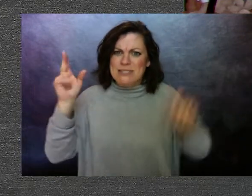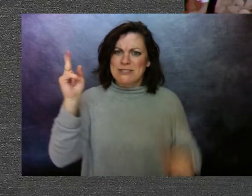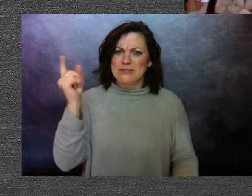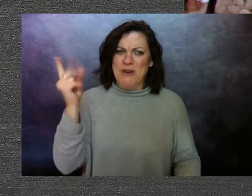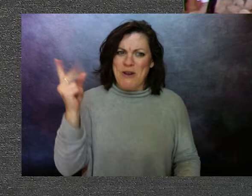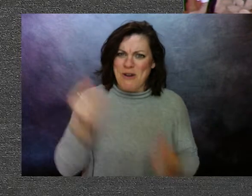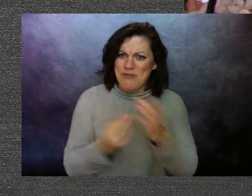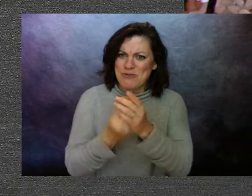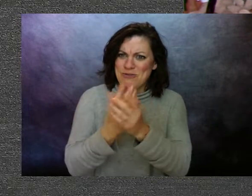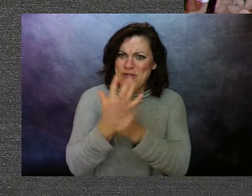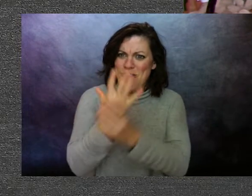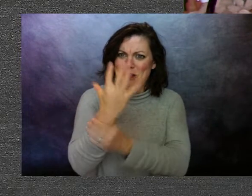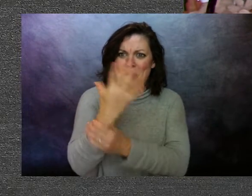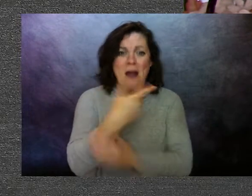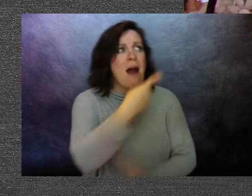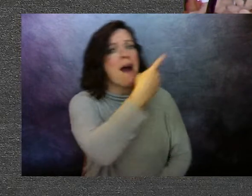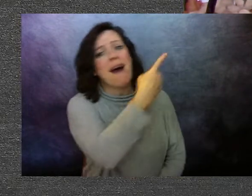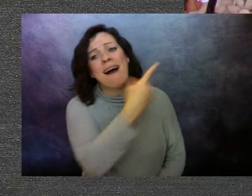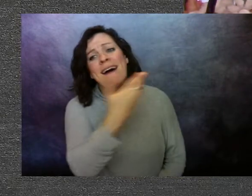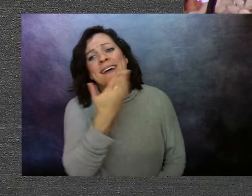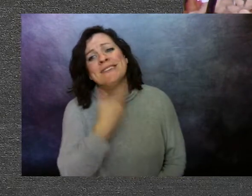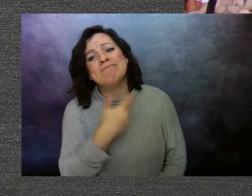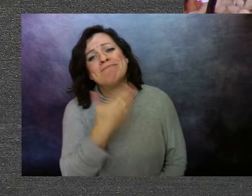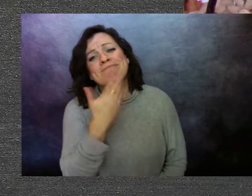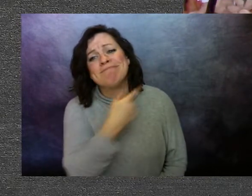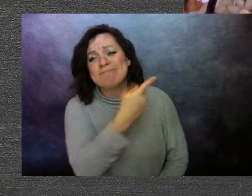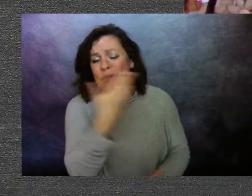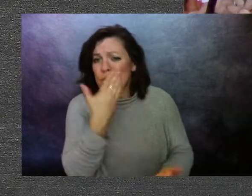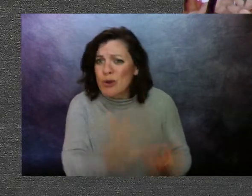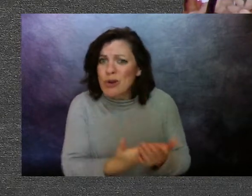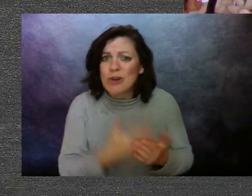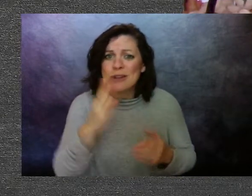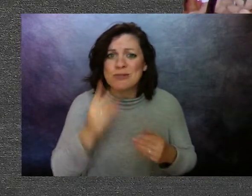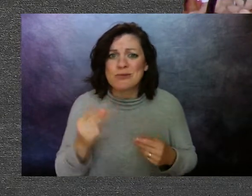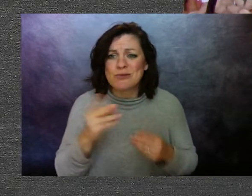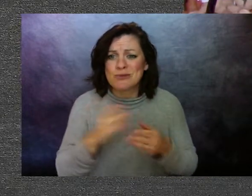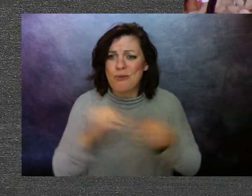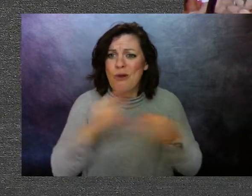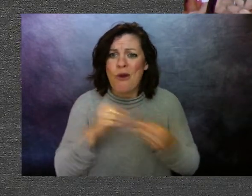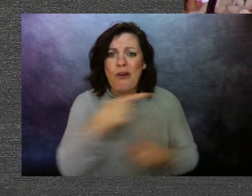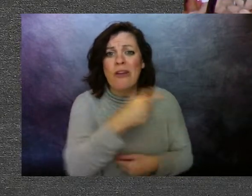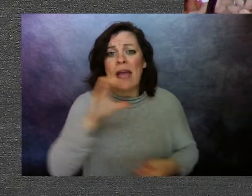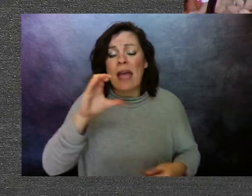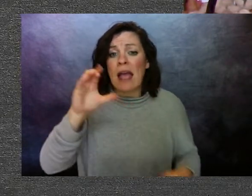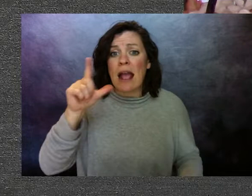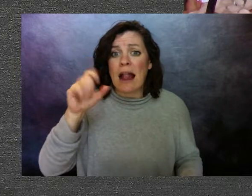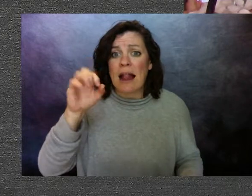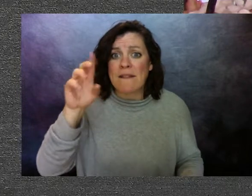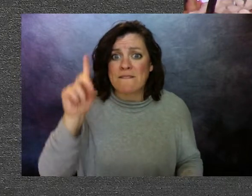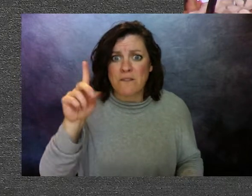So, in this story, Clifford was so excited about all of the leaves falling